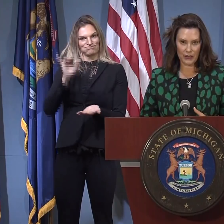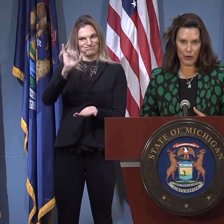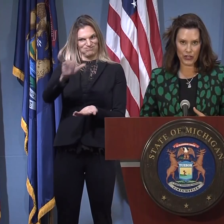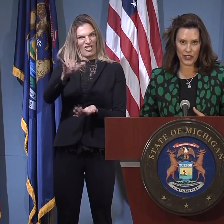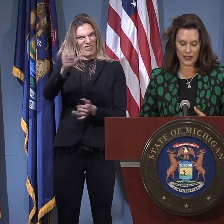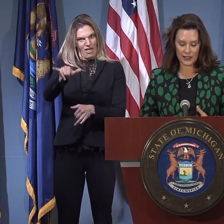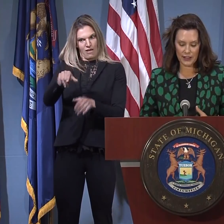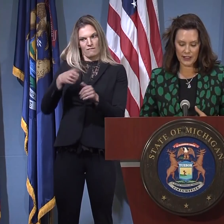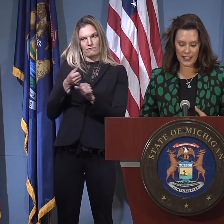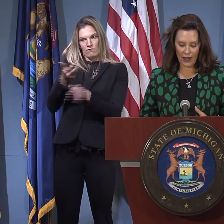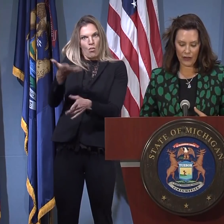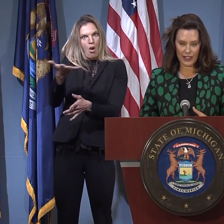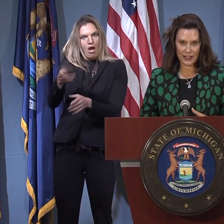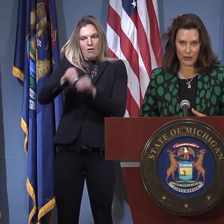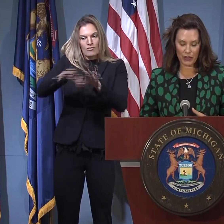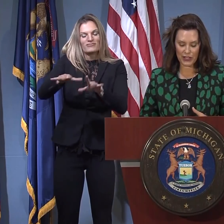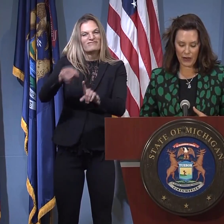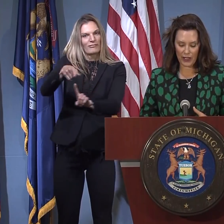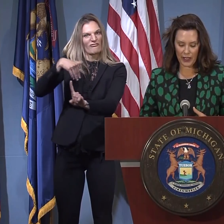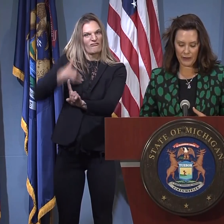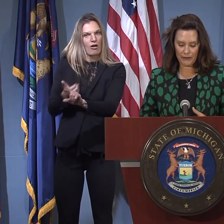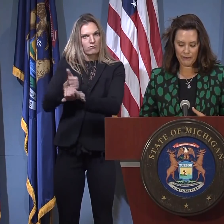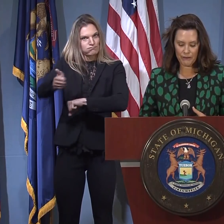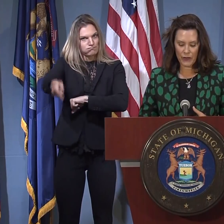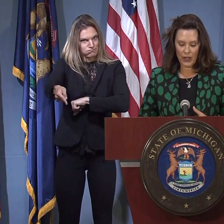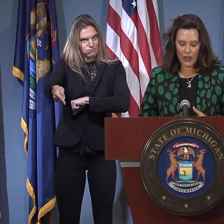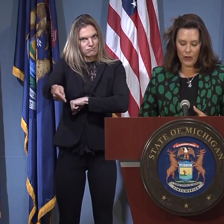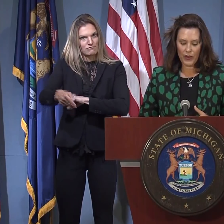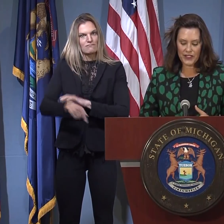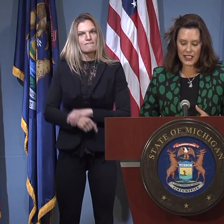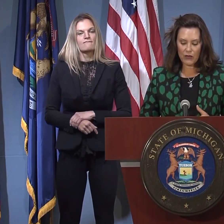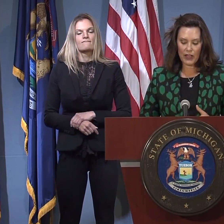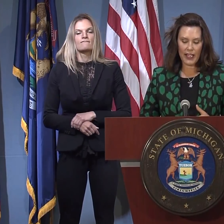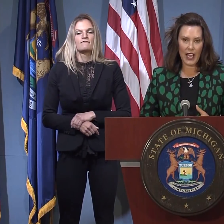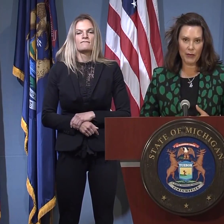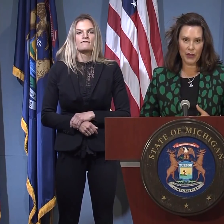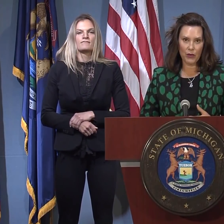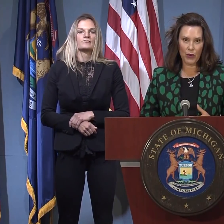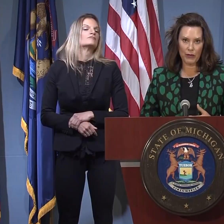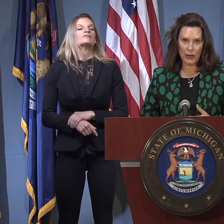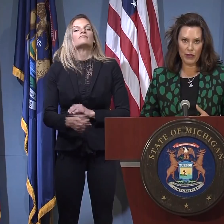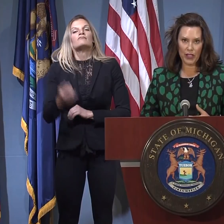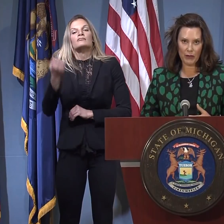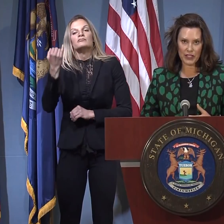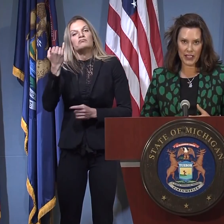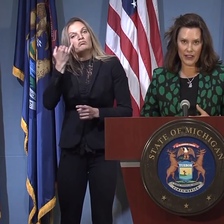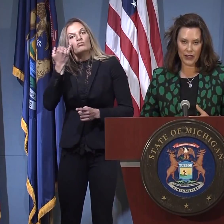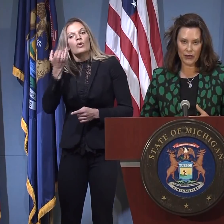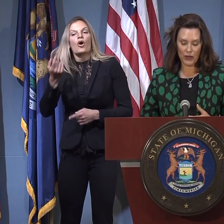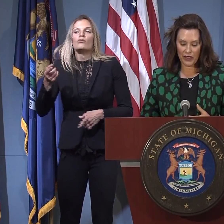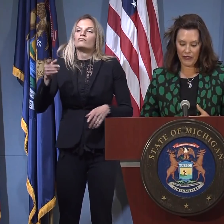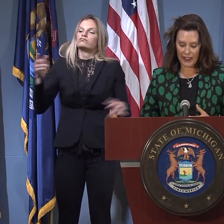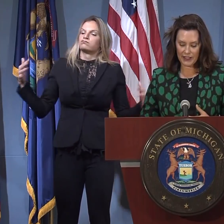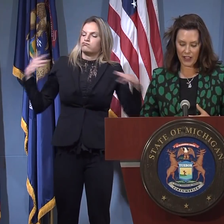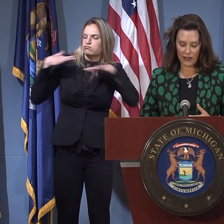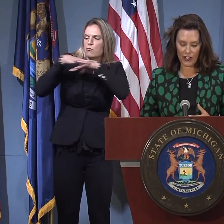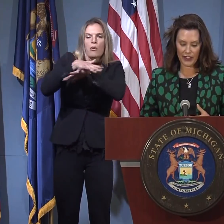THE REQUIREMENT THAT PEOPLE WEAR FACE MAX IS REALLY IMPORTANT TO GET A HANDLE ON THE NUMBERS TO PUSH THIS DOWN, THESE NUMBERS DOWN AGAIN.